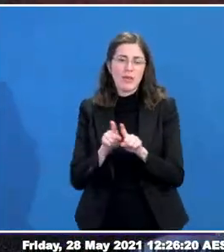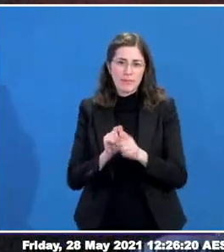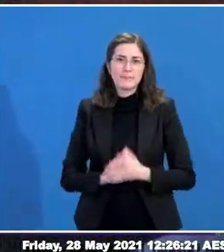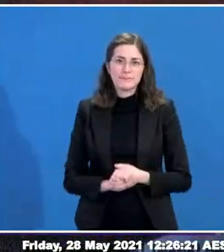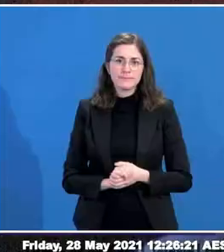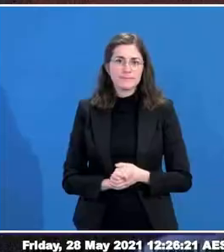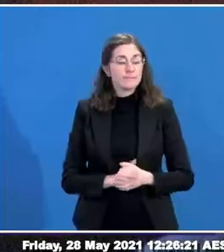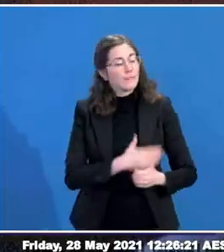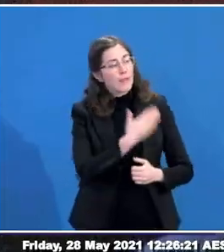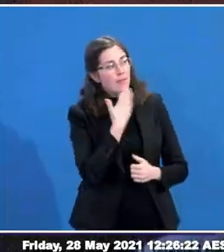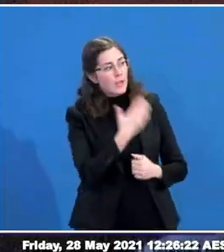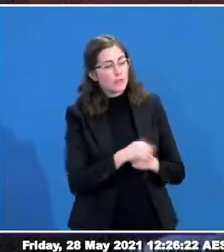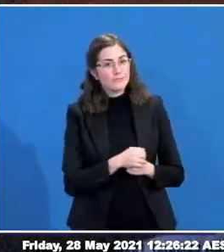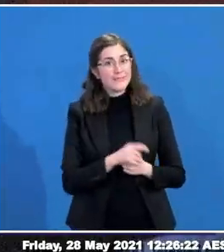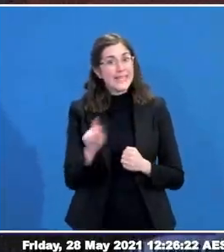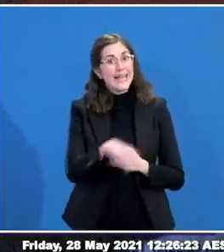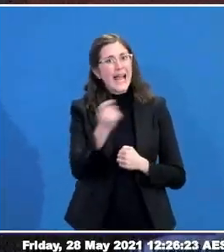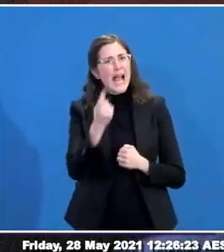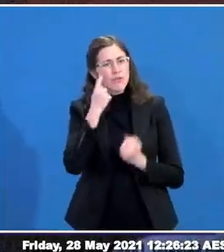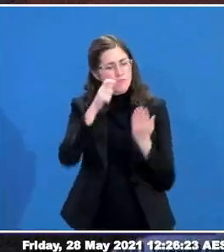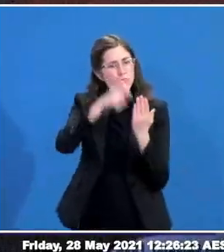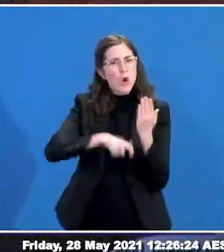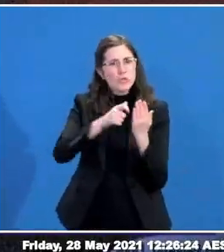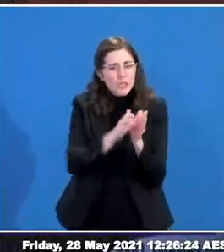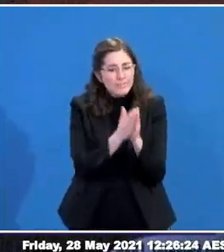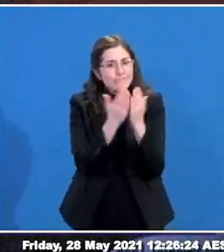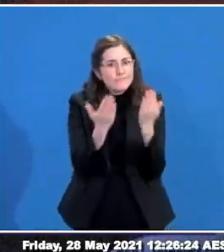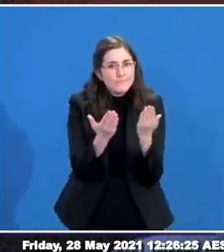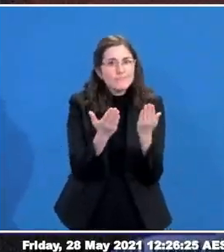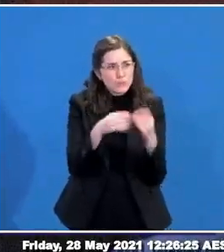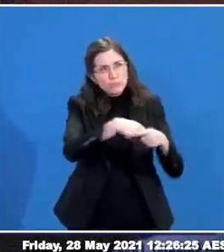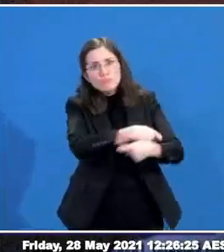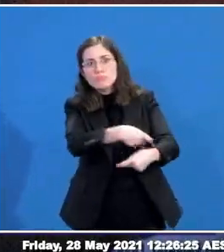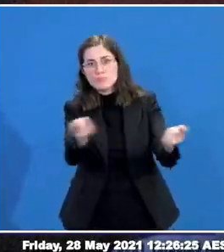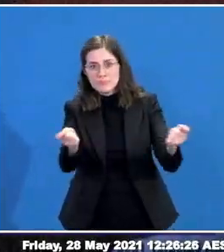The next one is a brochure which covers the same issues, and then the one after